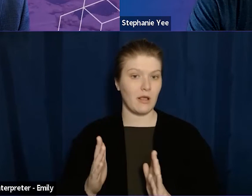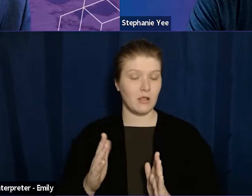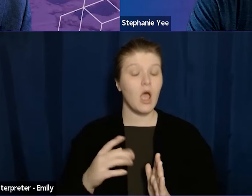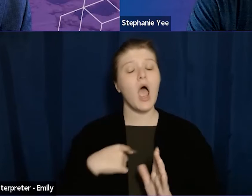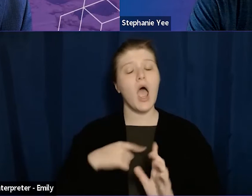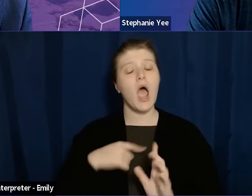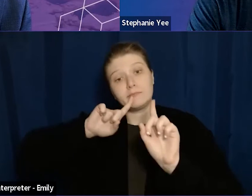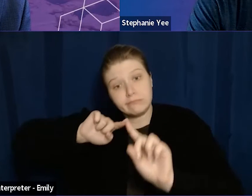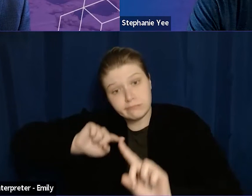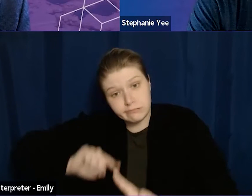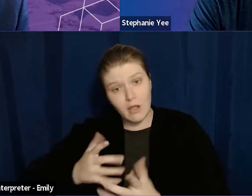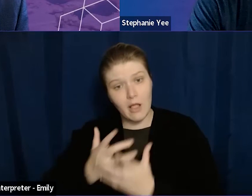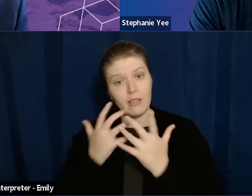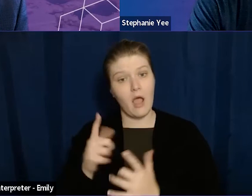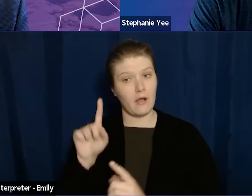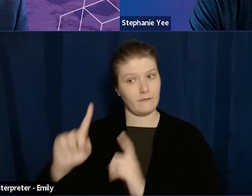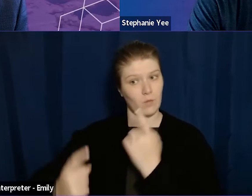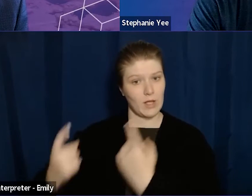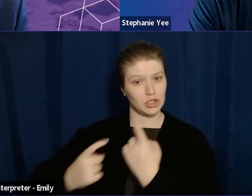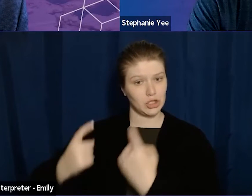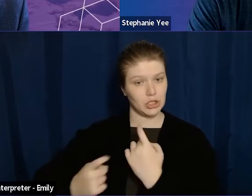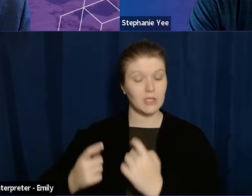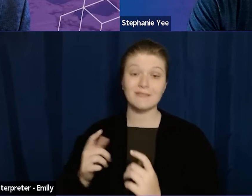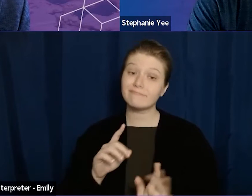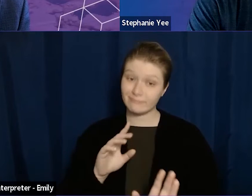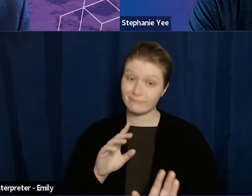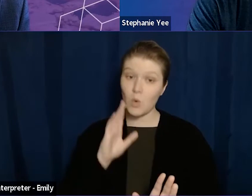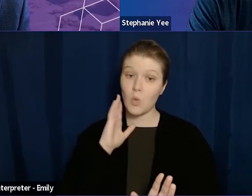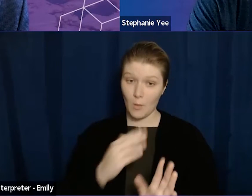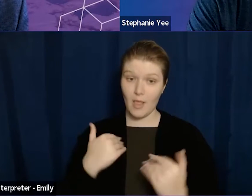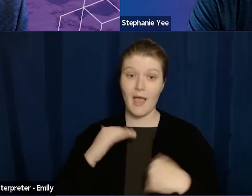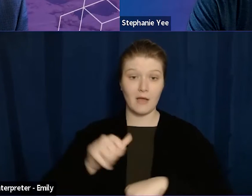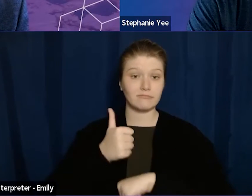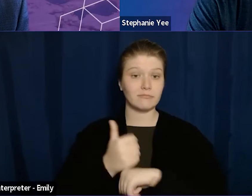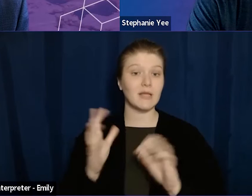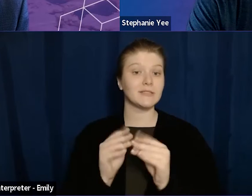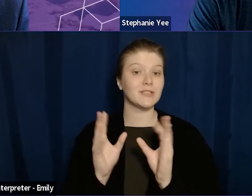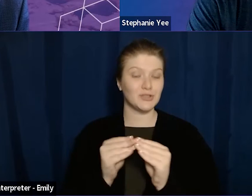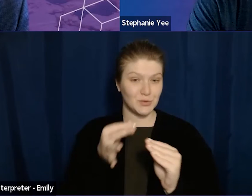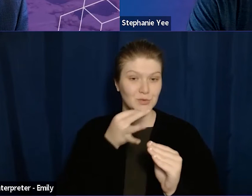And actually, the session that is happening after this one will go into a lot more detail